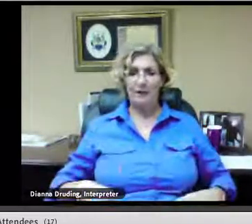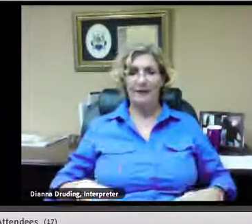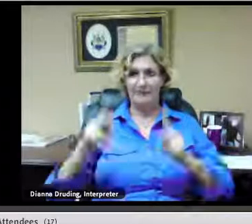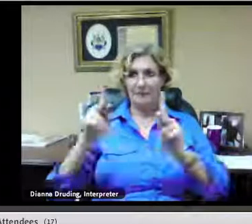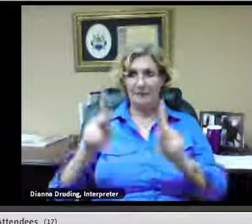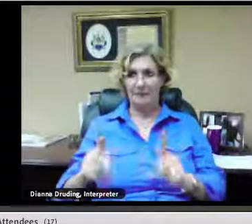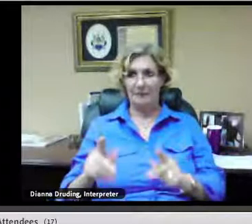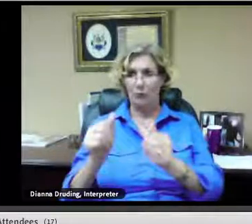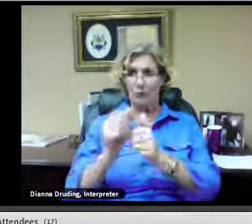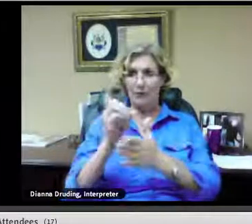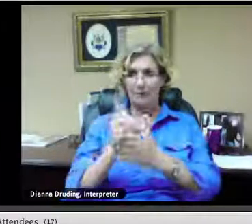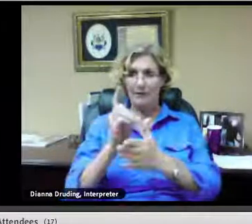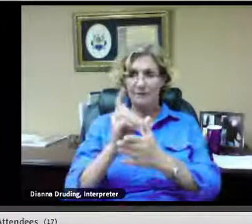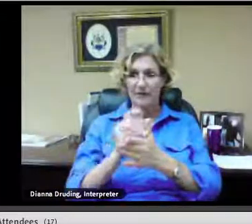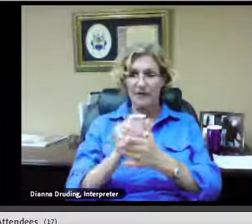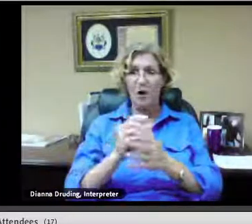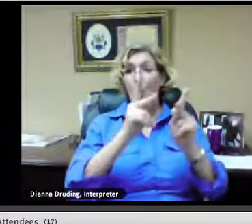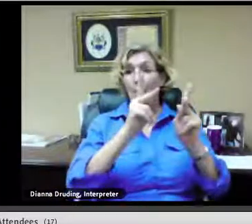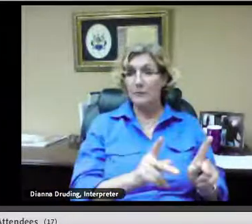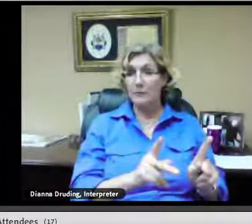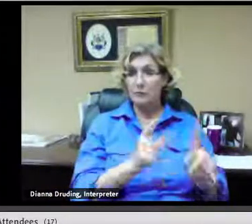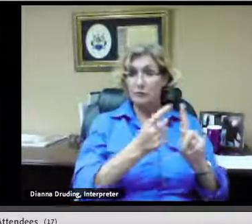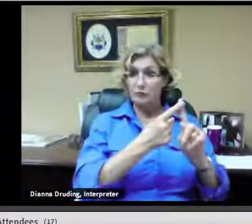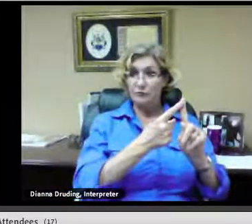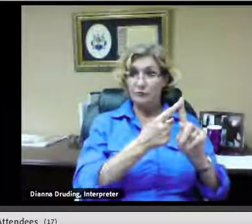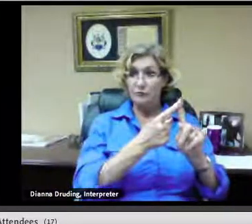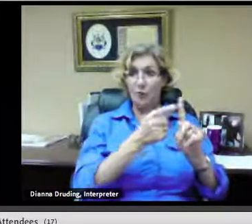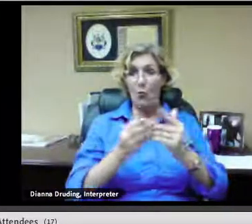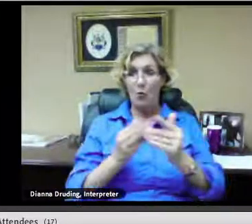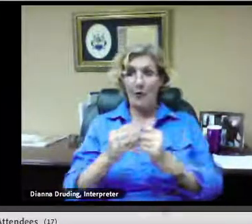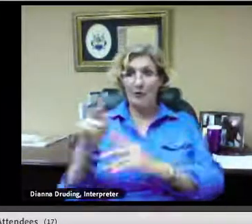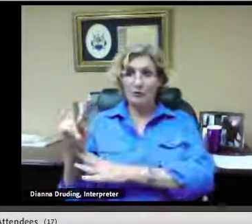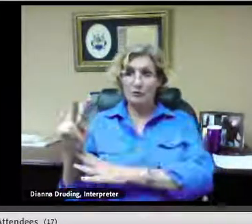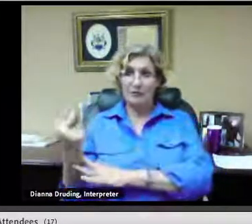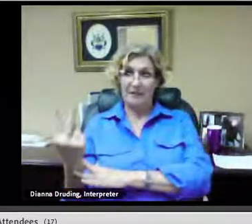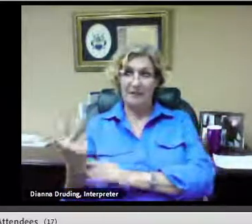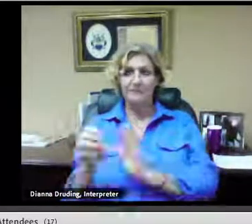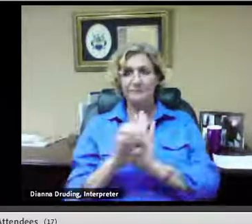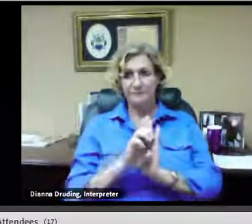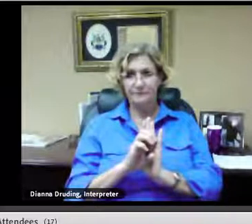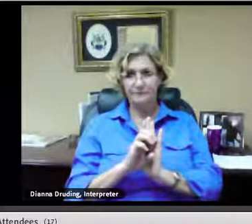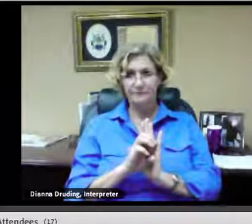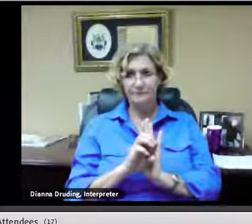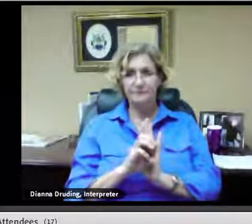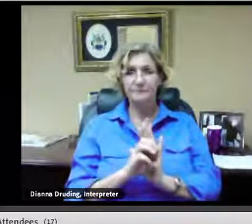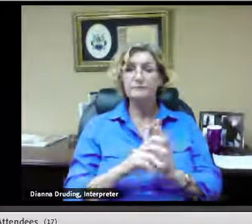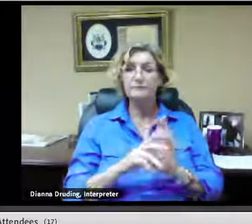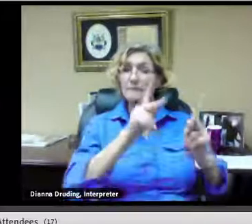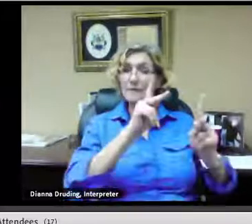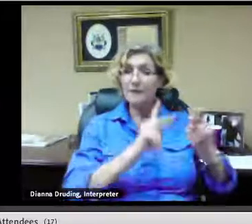You say people with disabilities, not handicapped or disabled. Okay? He has a cognitive dis--